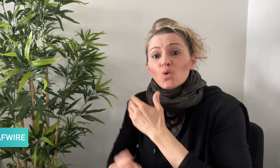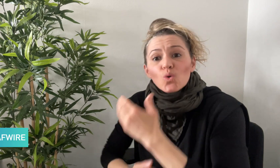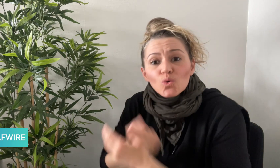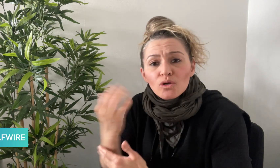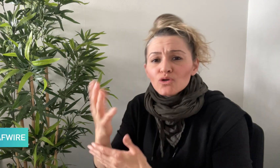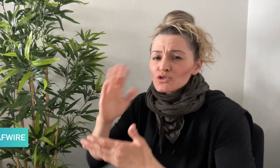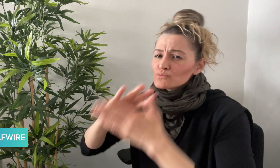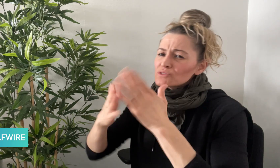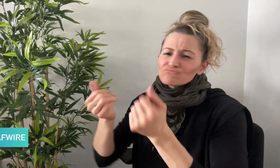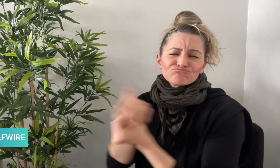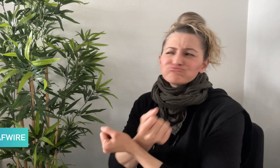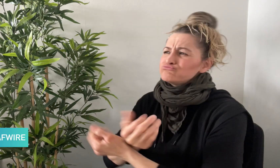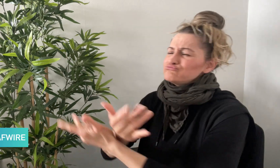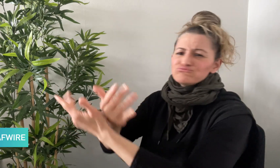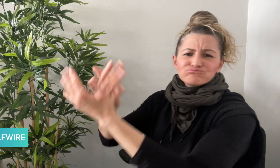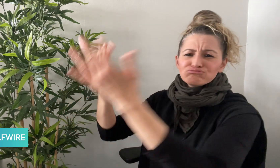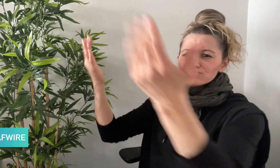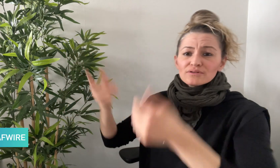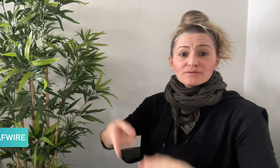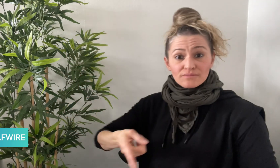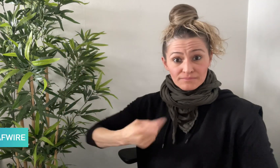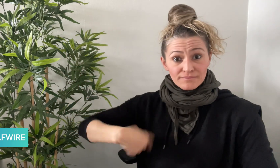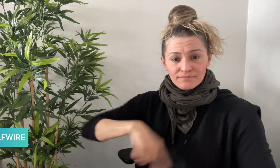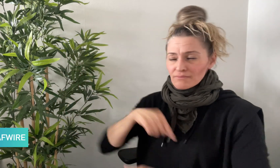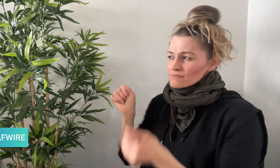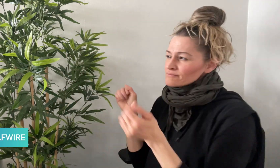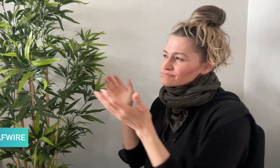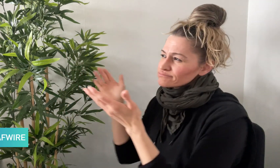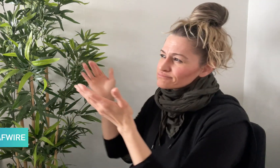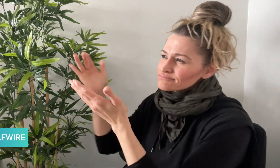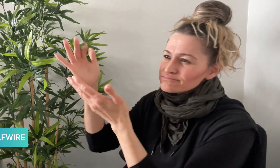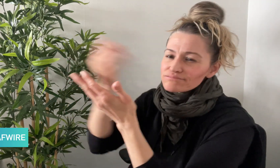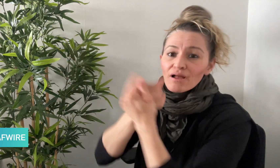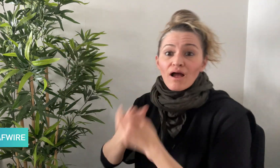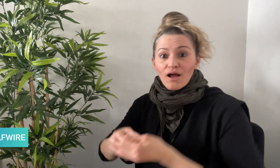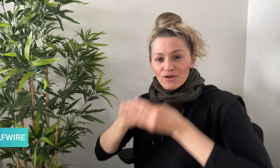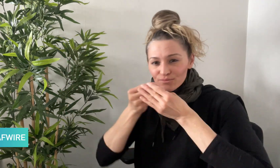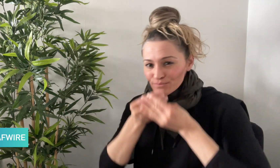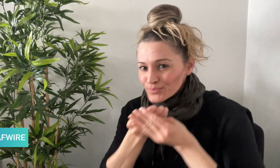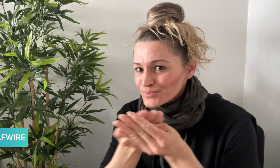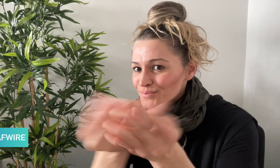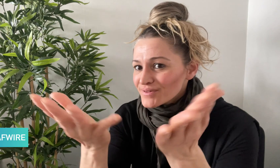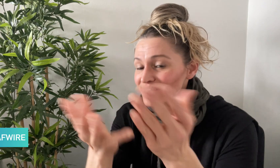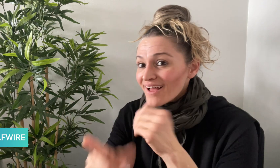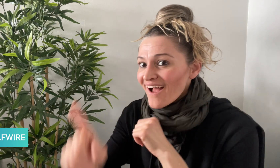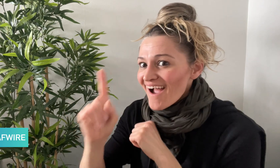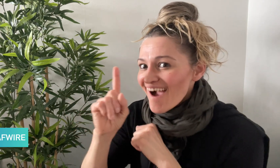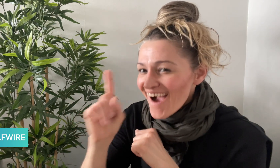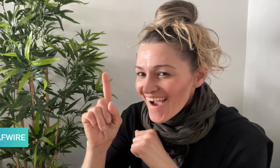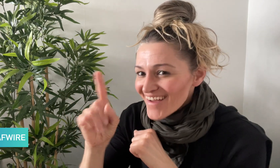and communities around the world.